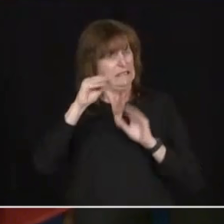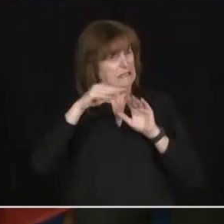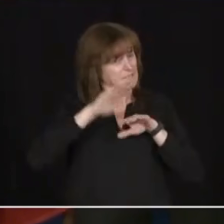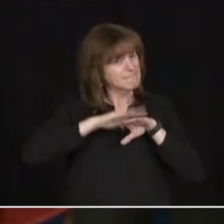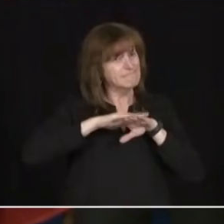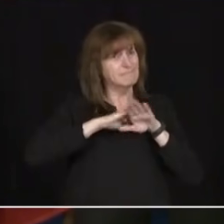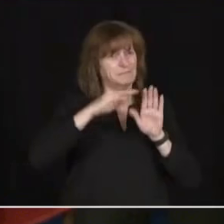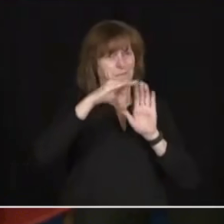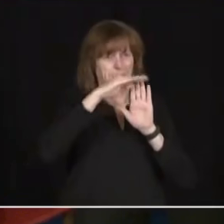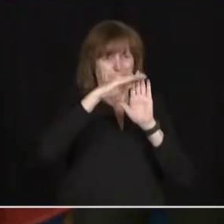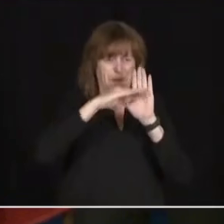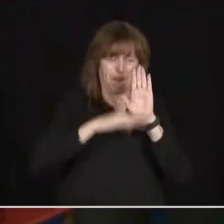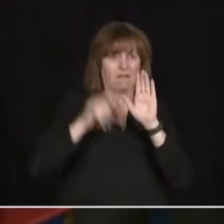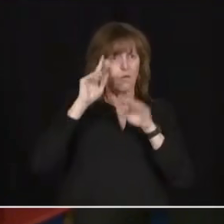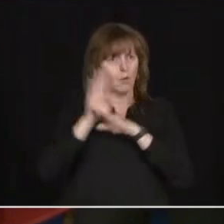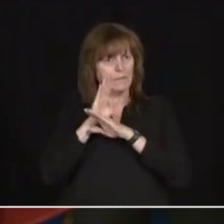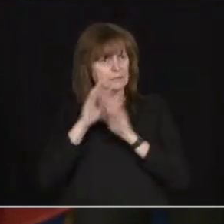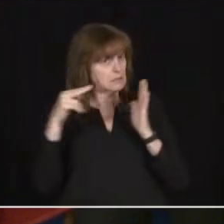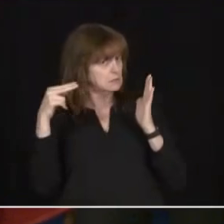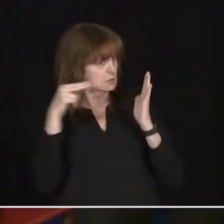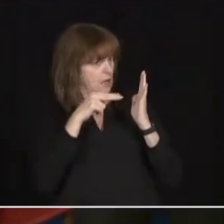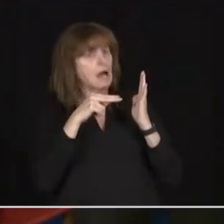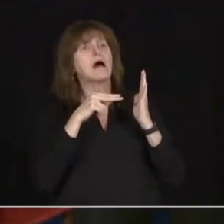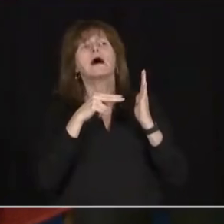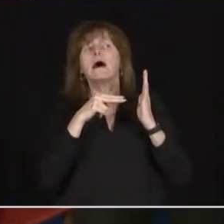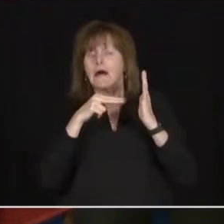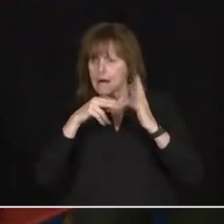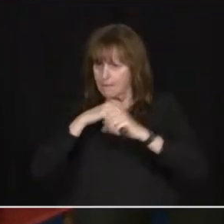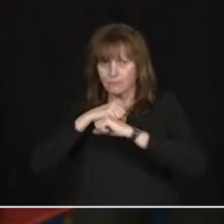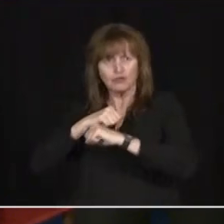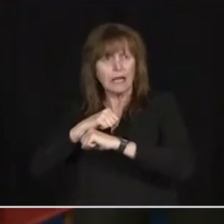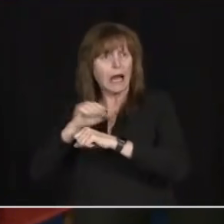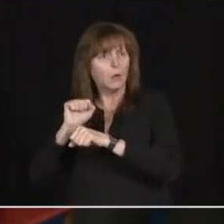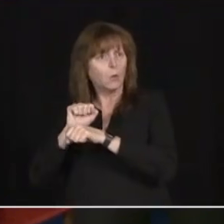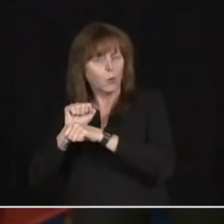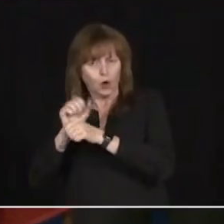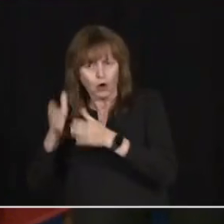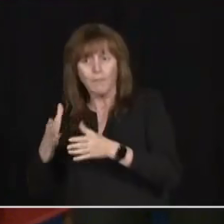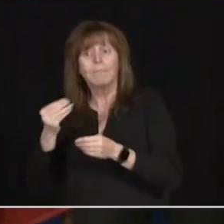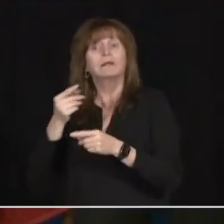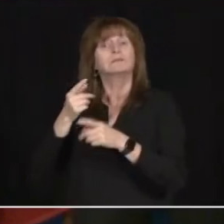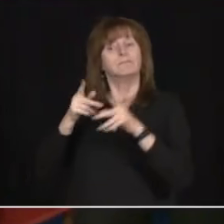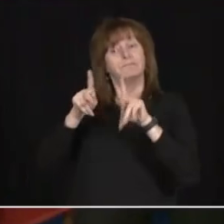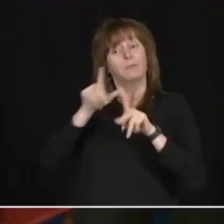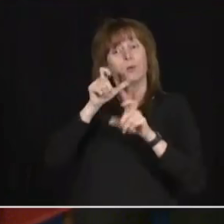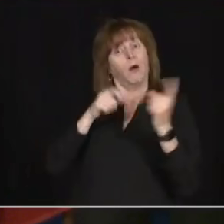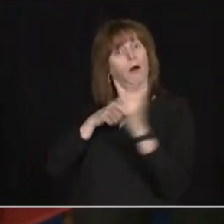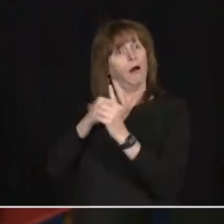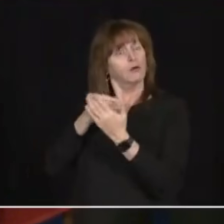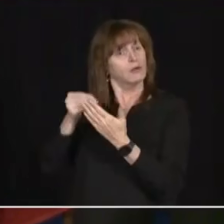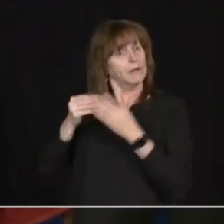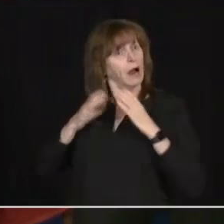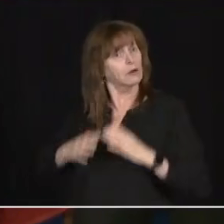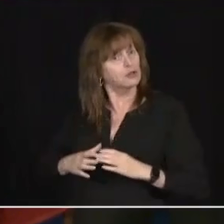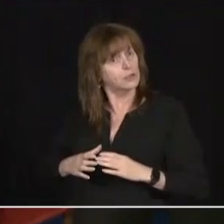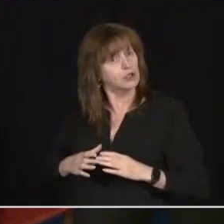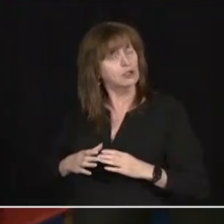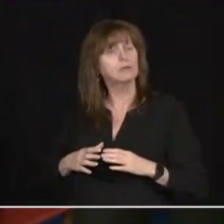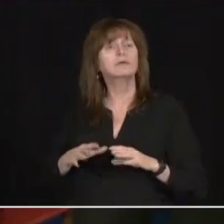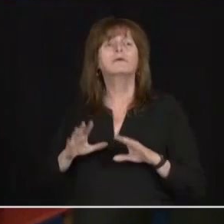To date, we've allowed the reopening of select businesses that could operate